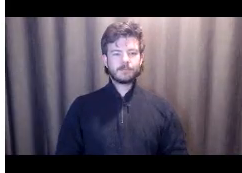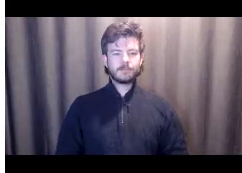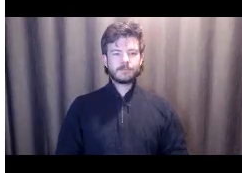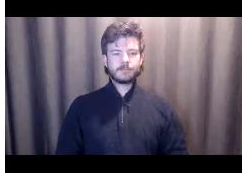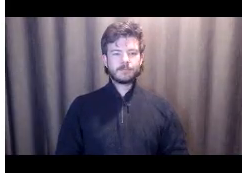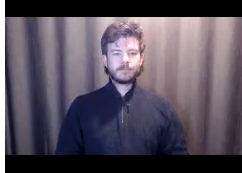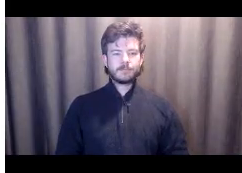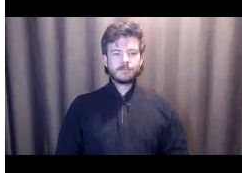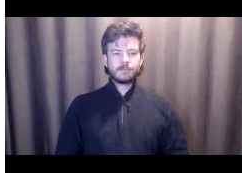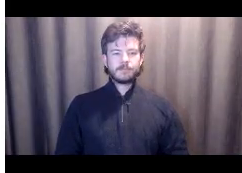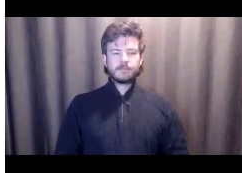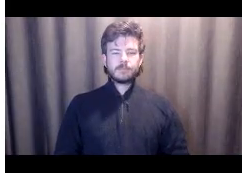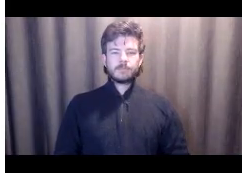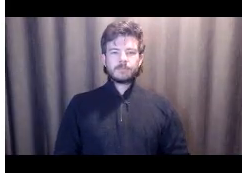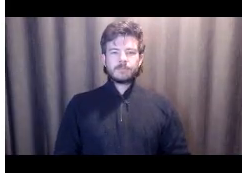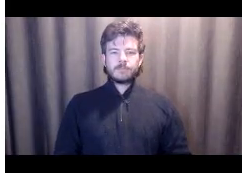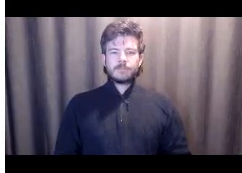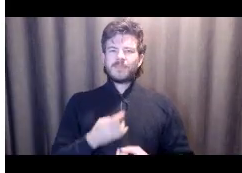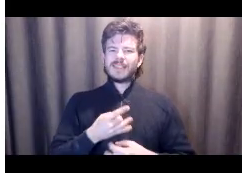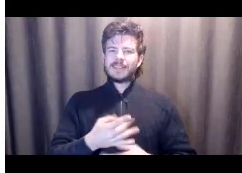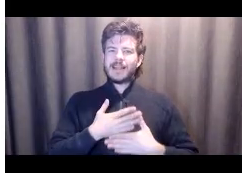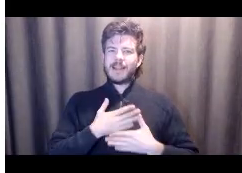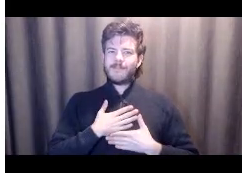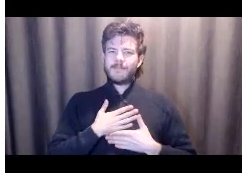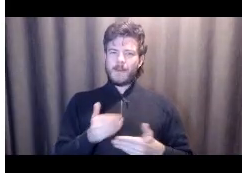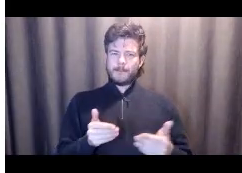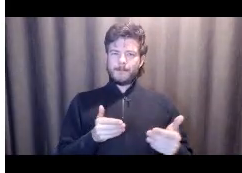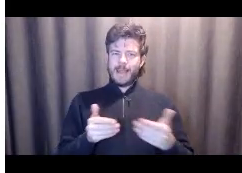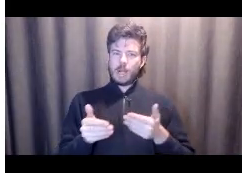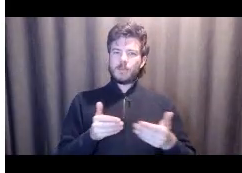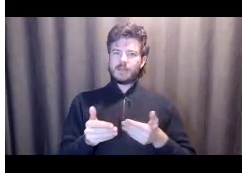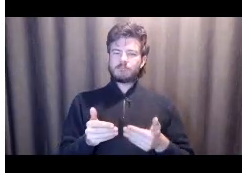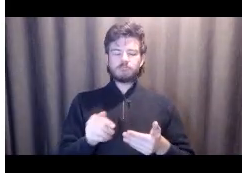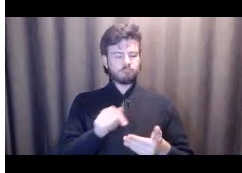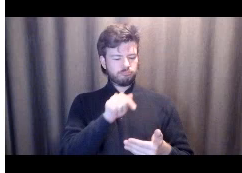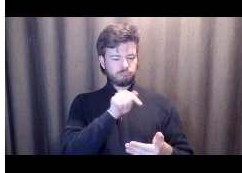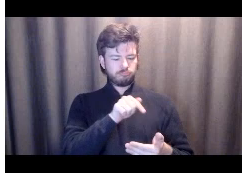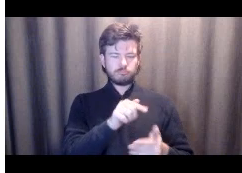Self-management is when you, your plan nominee